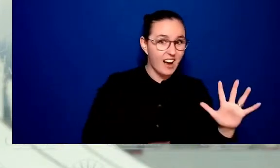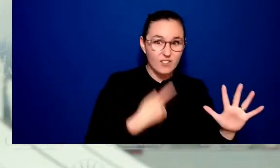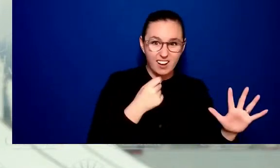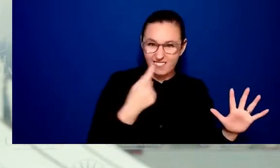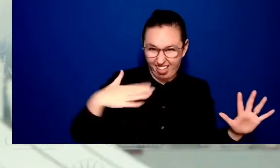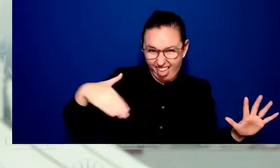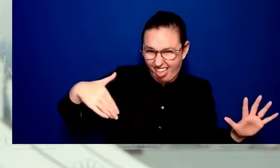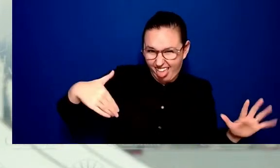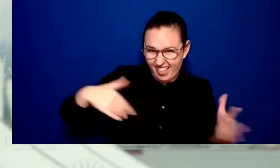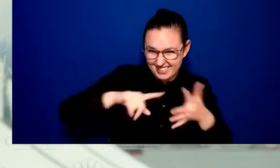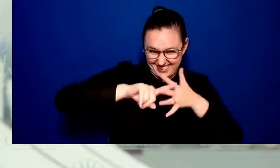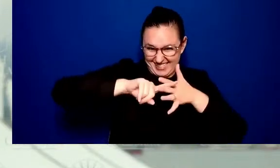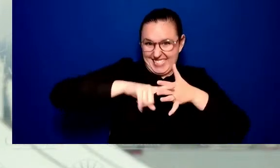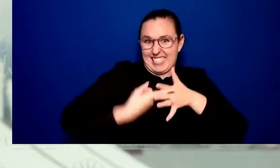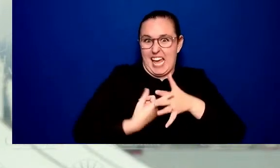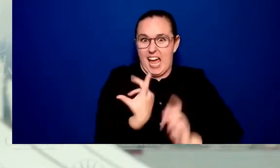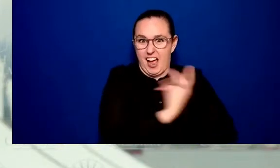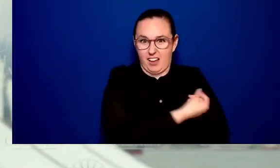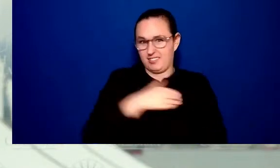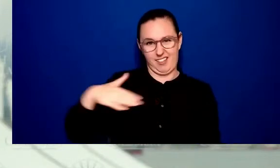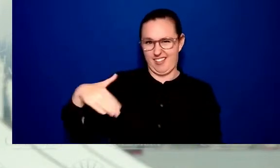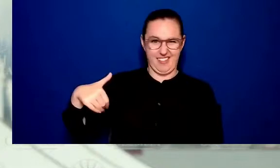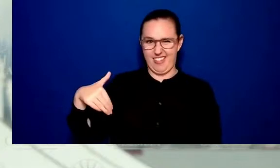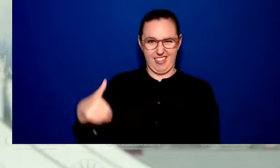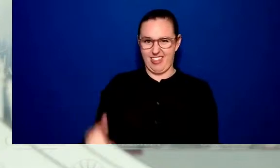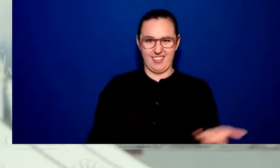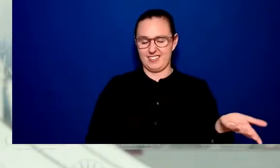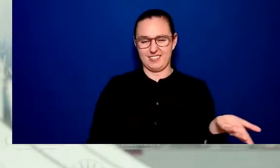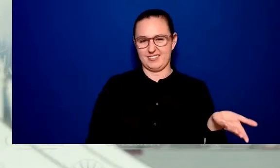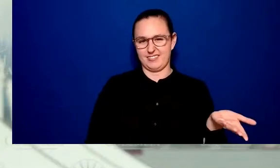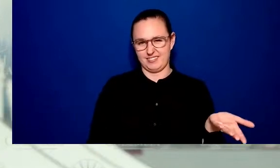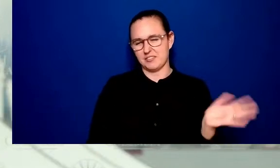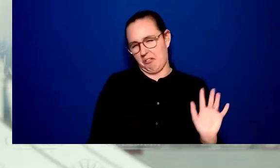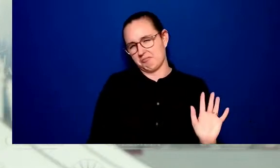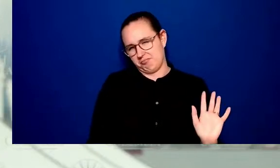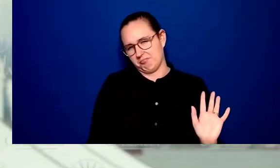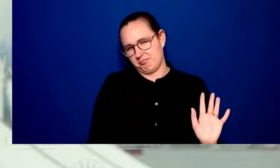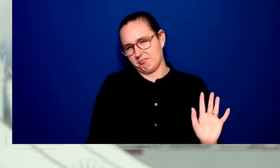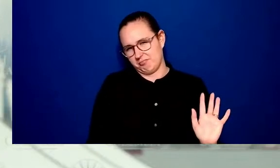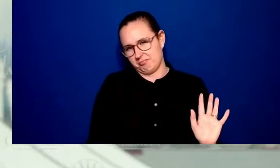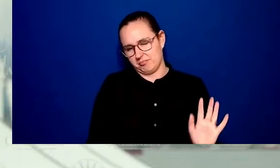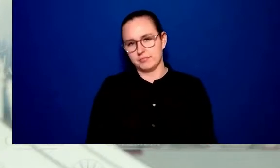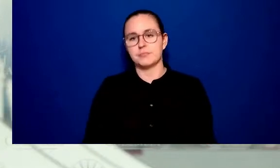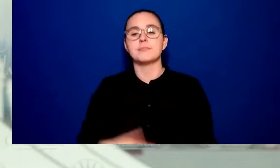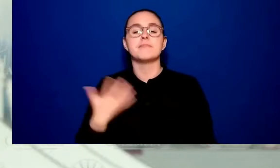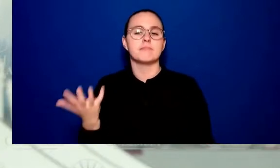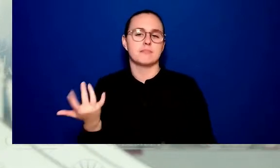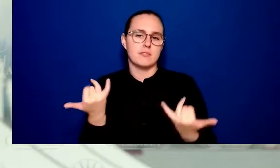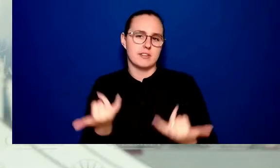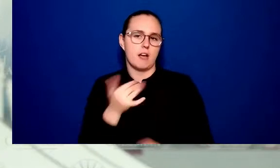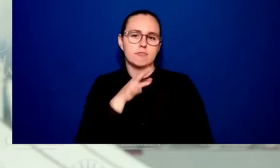positive news in general, but vaccinations of Children. She's